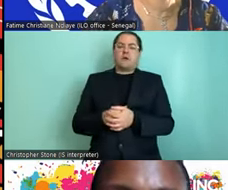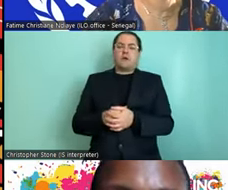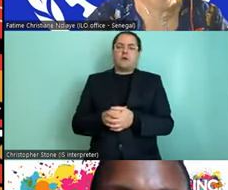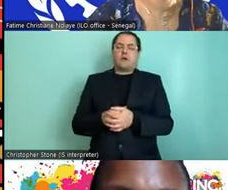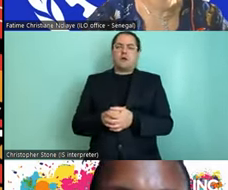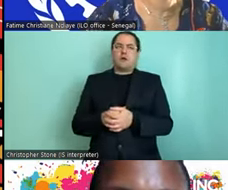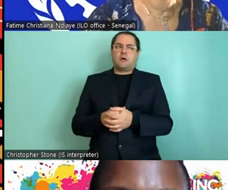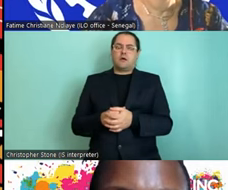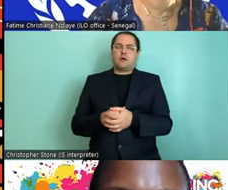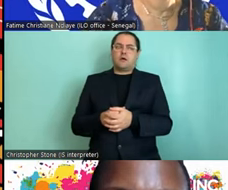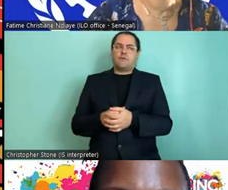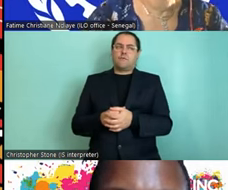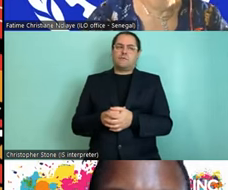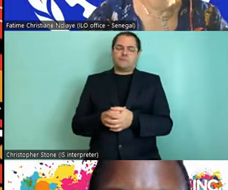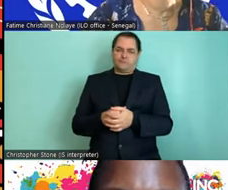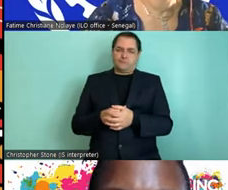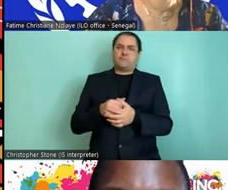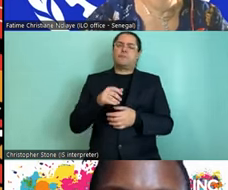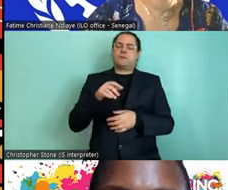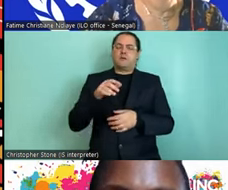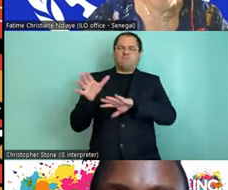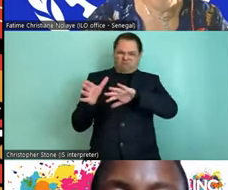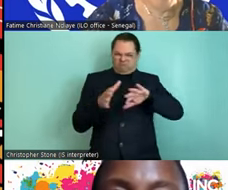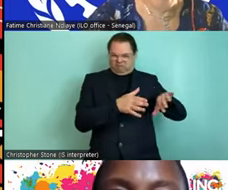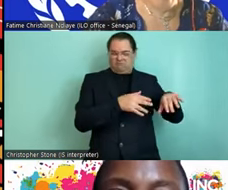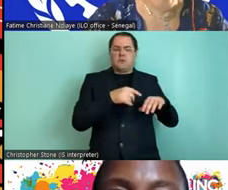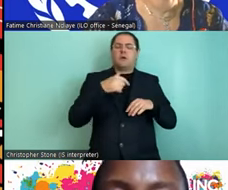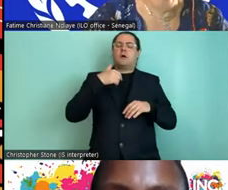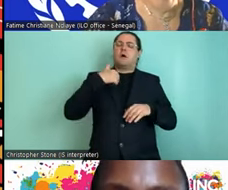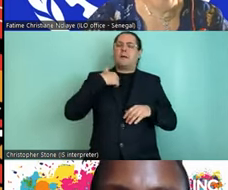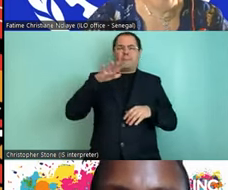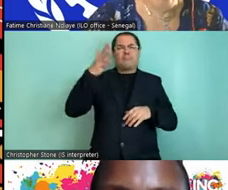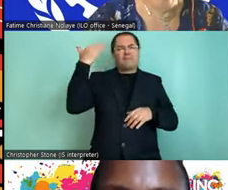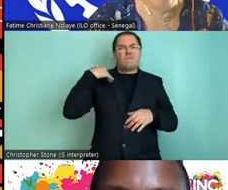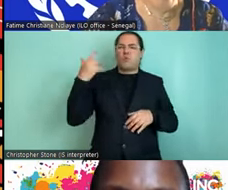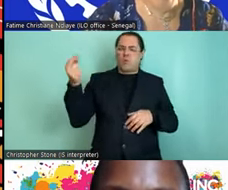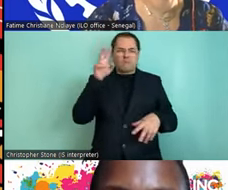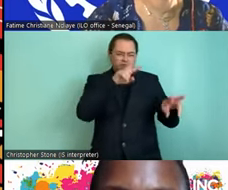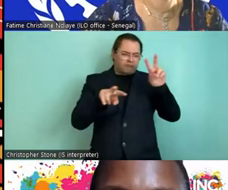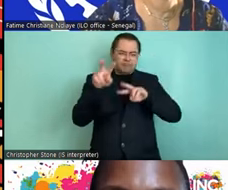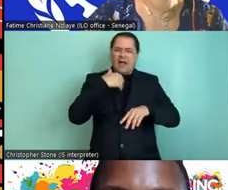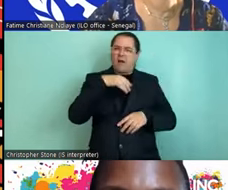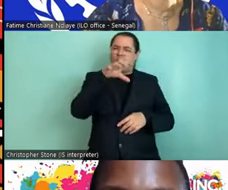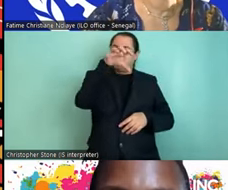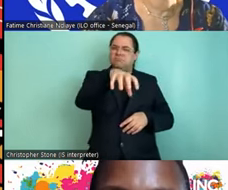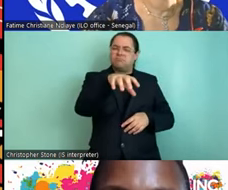identified as part of the site accessibility audit. 10:42:01 There are some infrastructure gaps that we need to close out on in terms of the